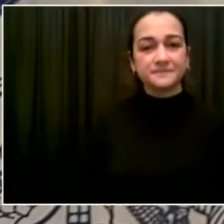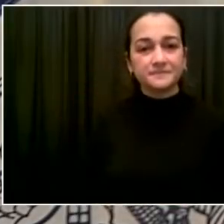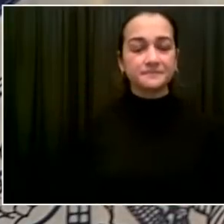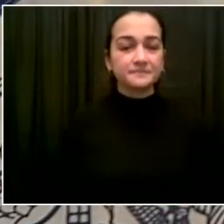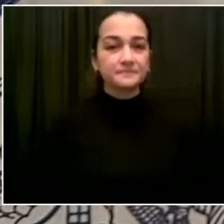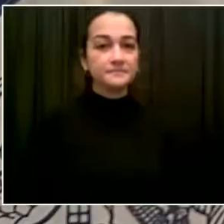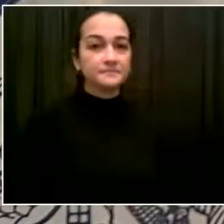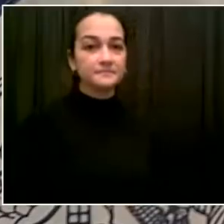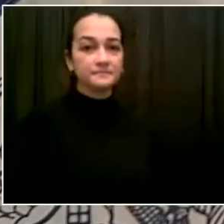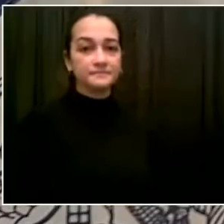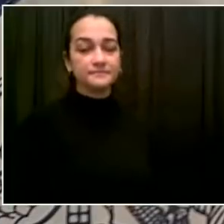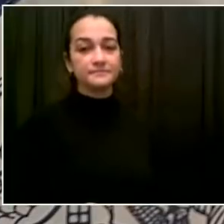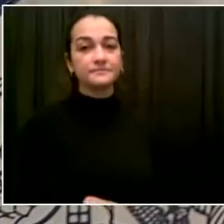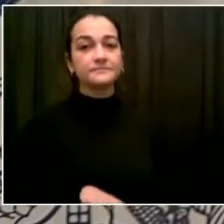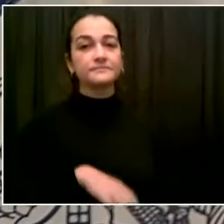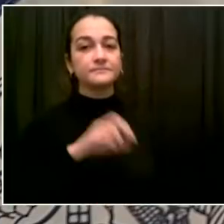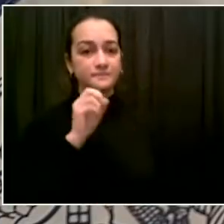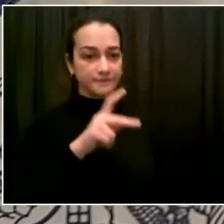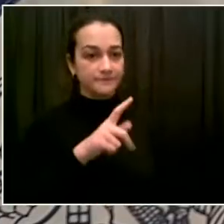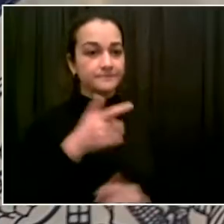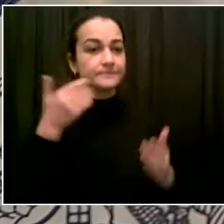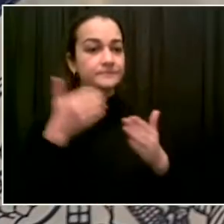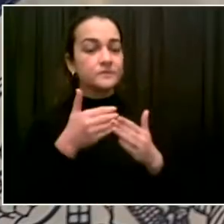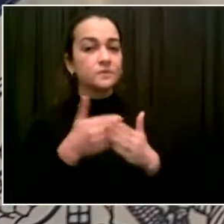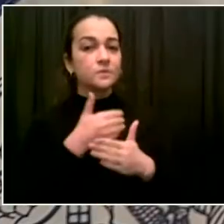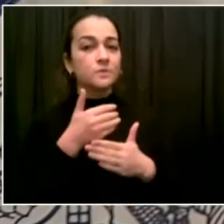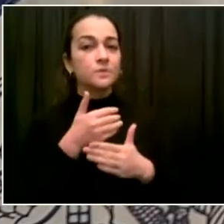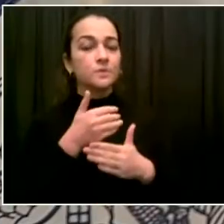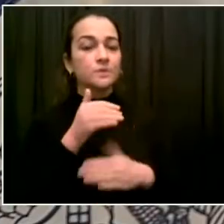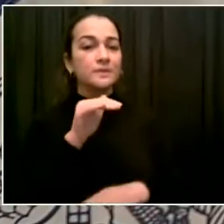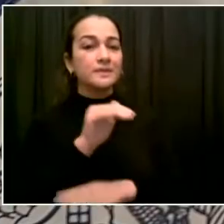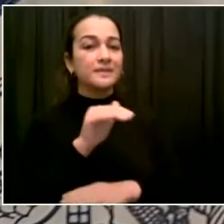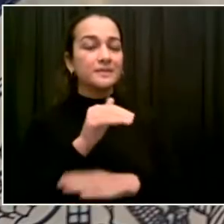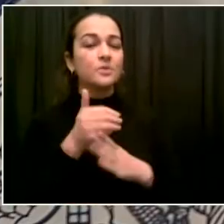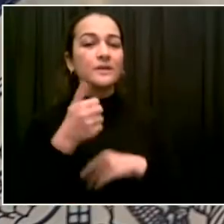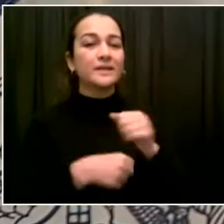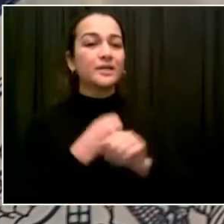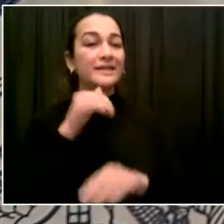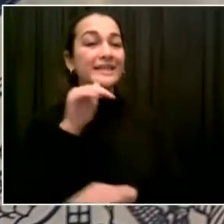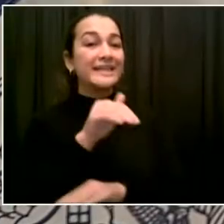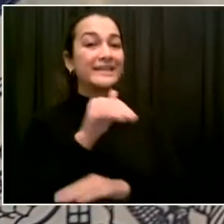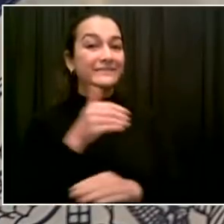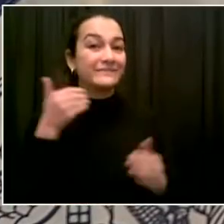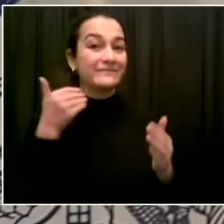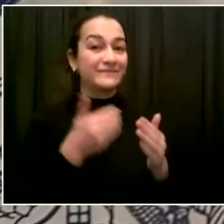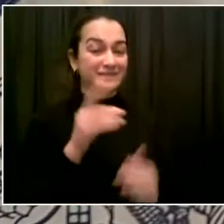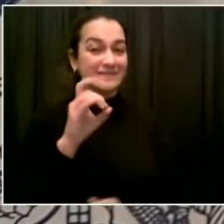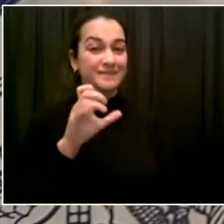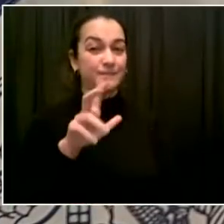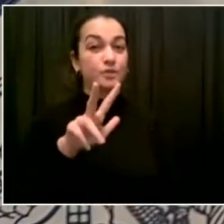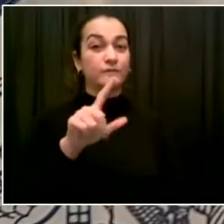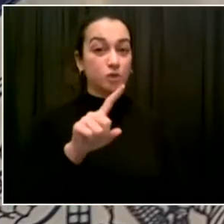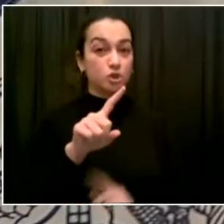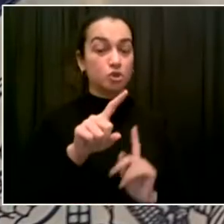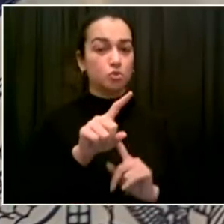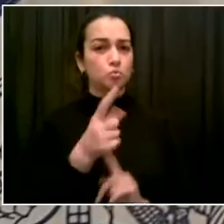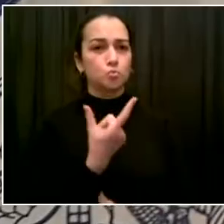FOCUS ON VACCINTAION GO AHEAD JENNA. I ALSO WONDER IF A PLAN IS IN PLCAE OFR NEW